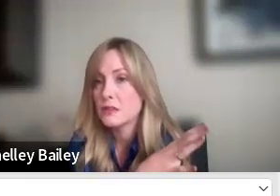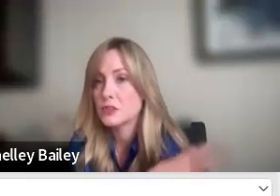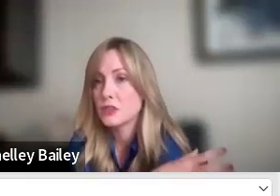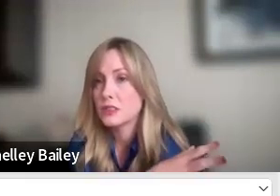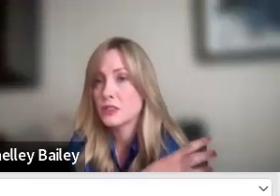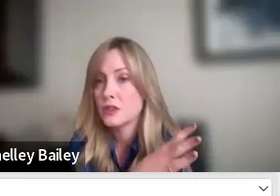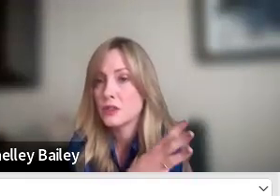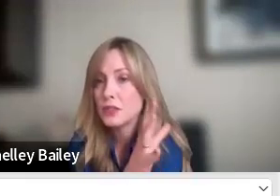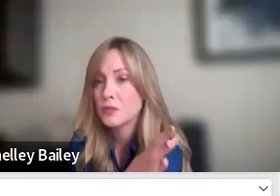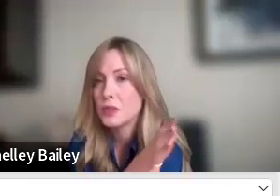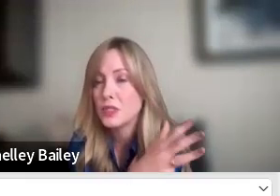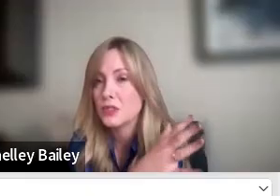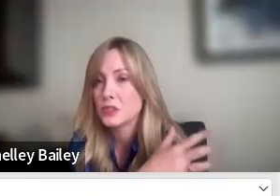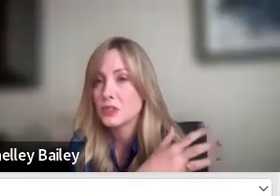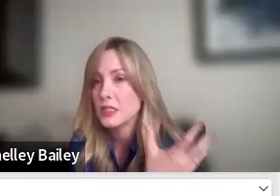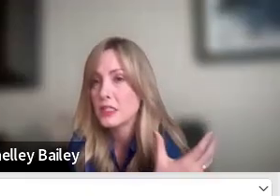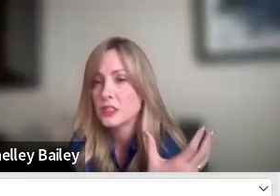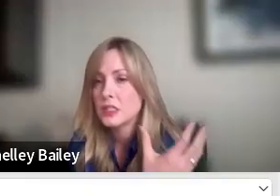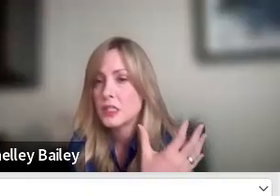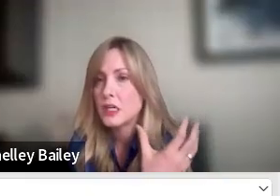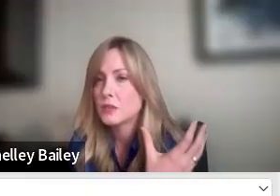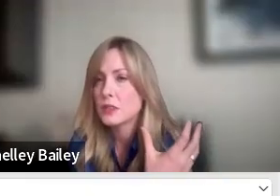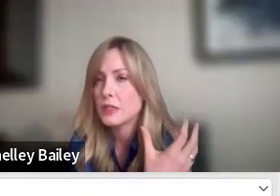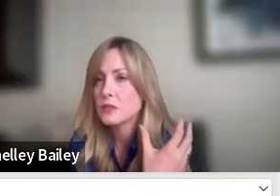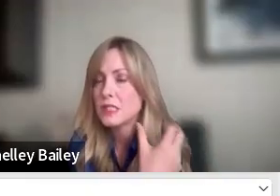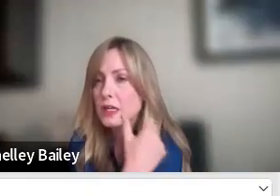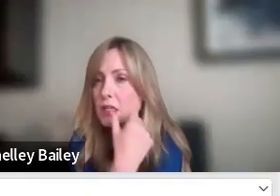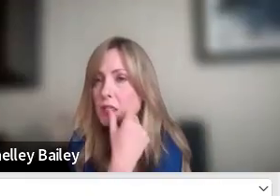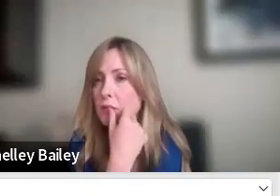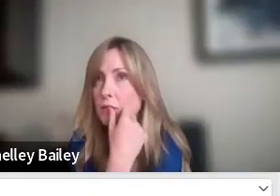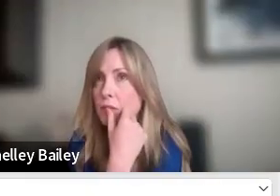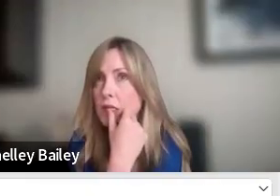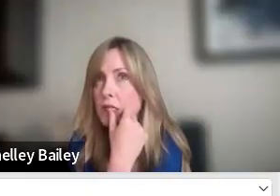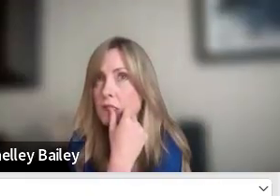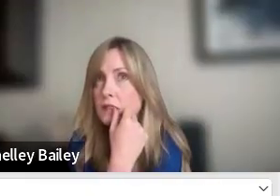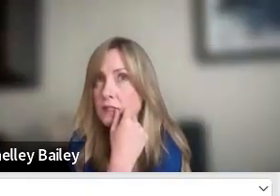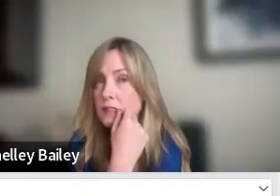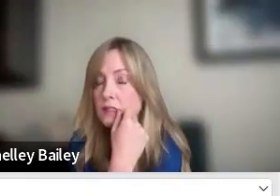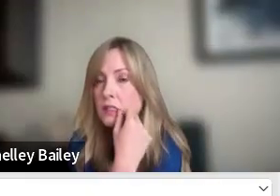right the drugs that are therapeutic alternate like I just I don't I don't see that making sense